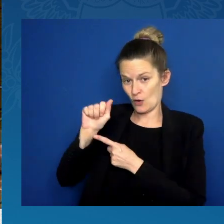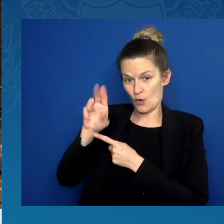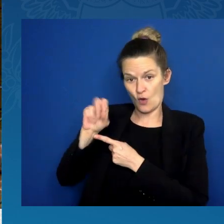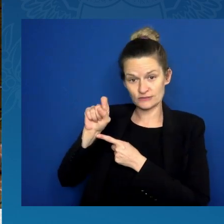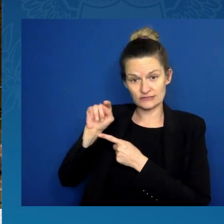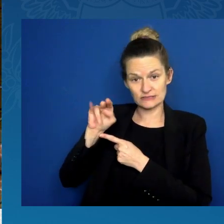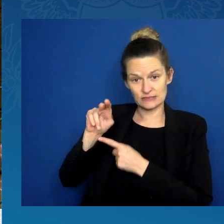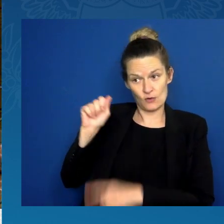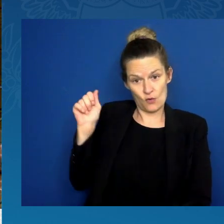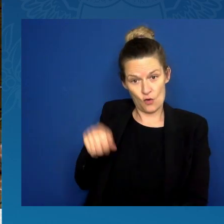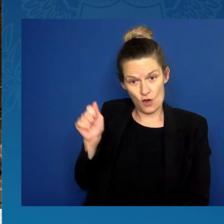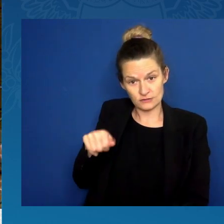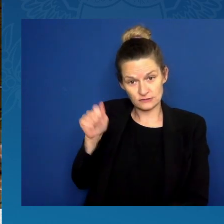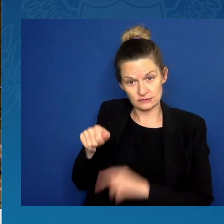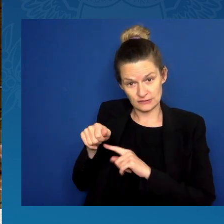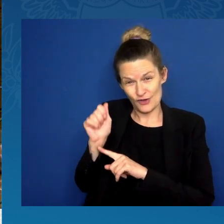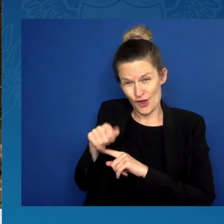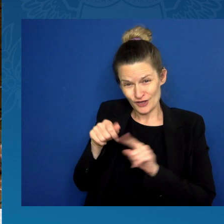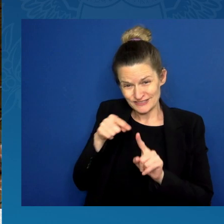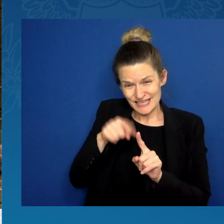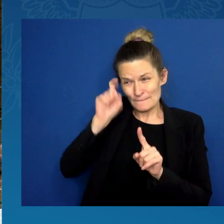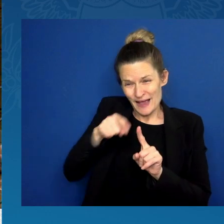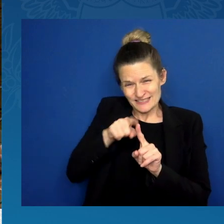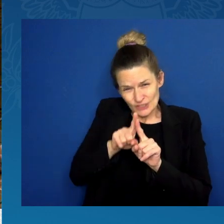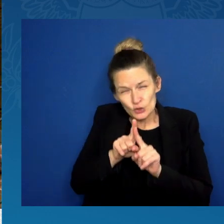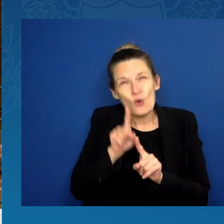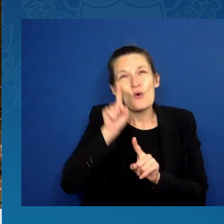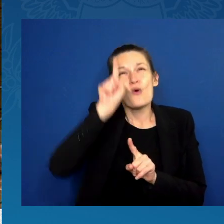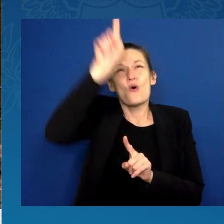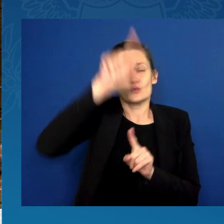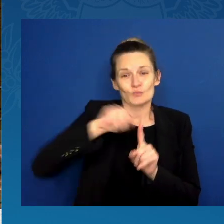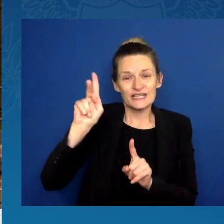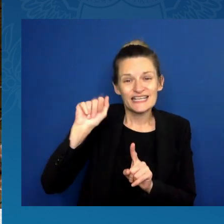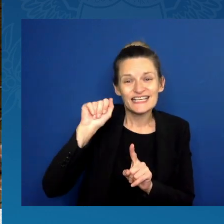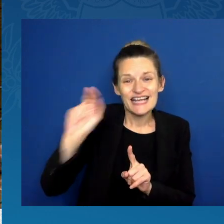to access the closest abortion clinic -- it's 500 miles.